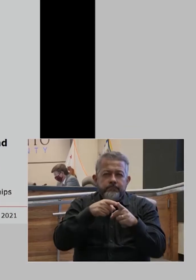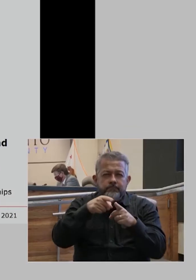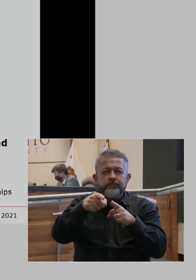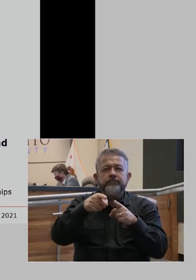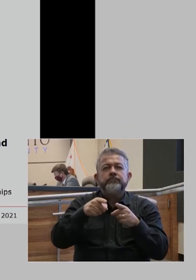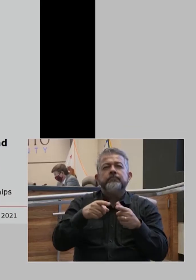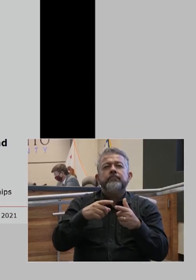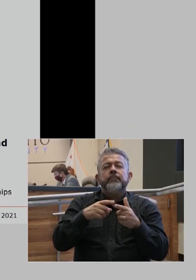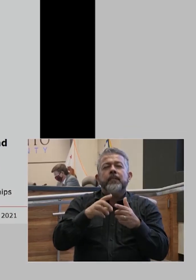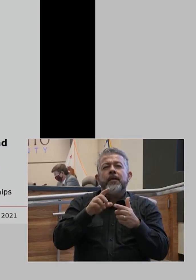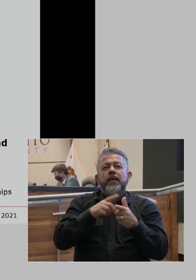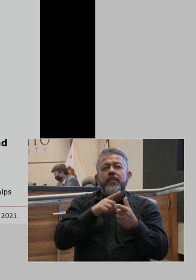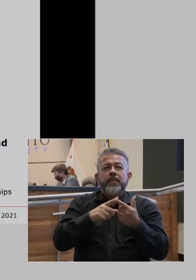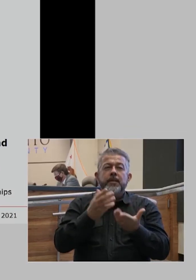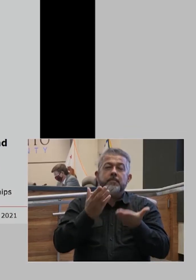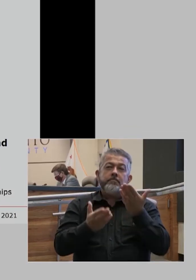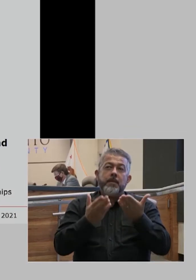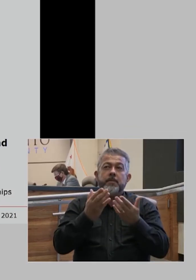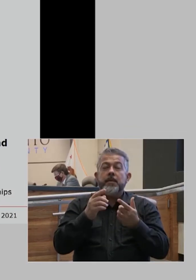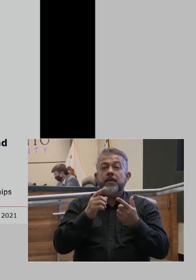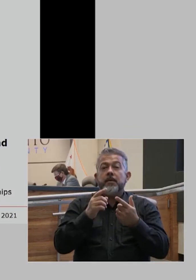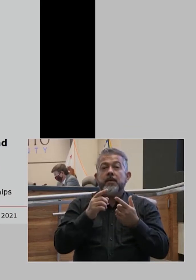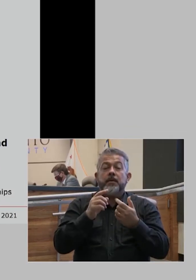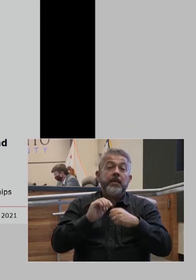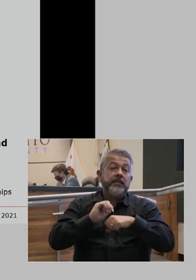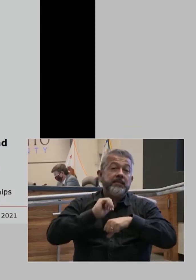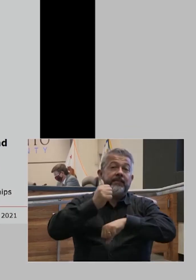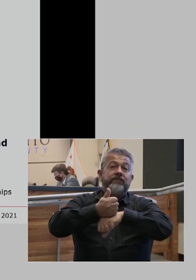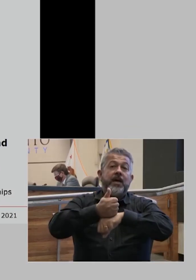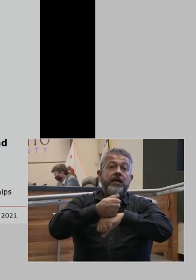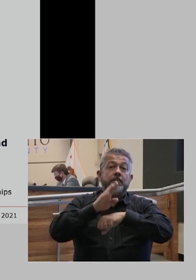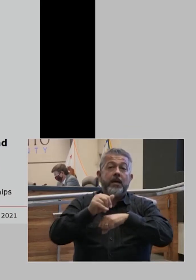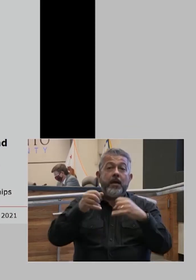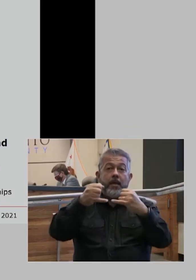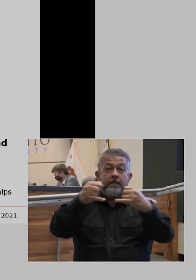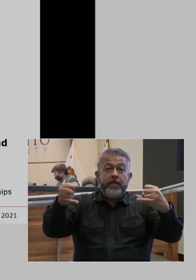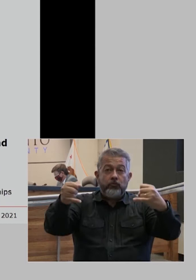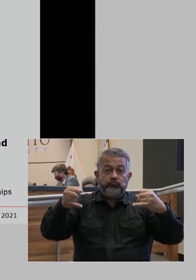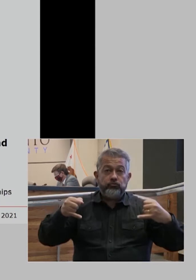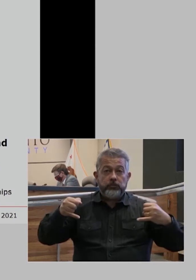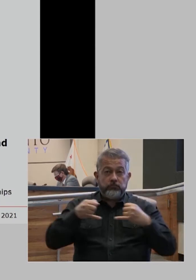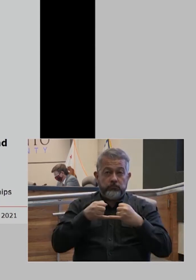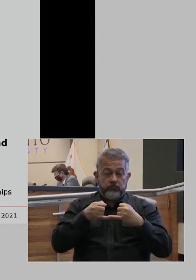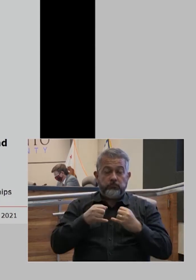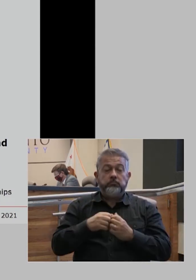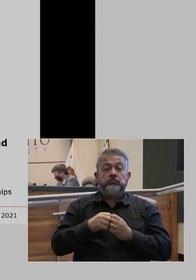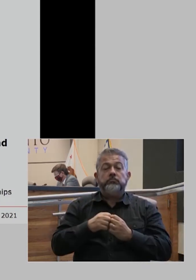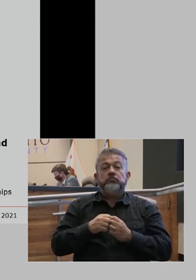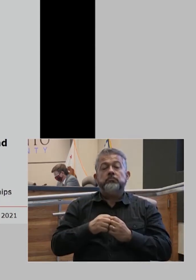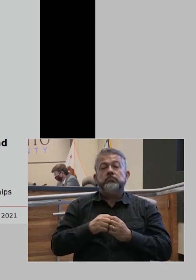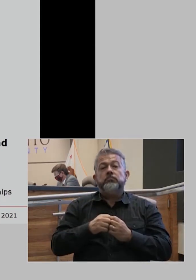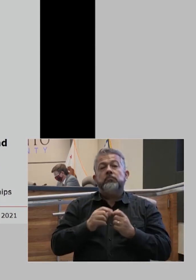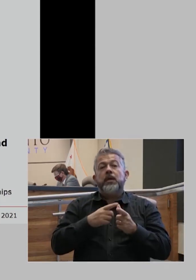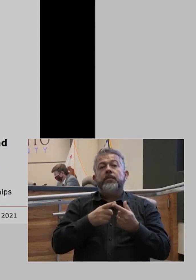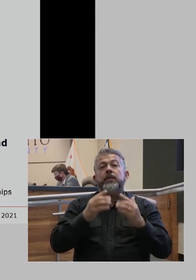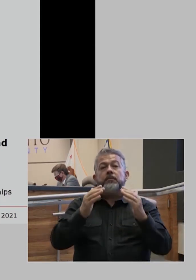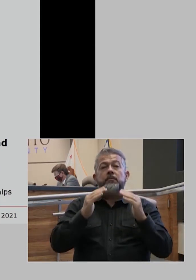AND COMMUNITIES OF INTEREST WHICH IS SOCIAL FOR ECONOMIC WHICH IS SOCIAL FOR ECONOMIC INTEREST COMMUNITY INPUT TELLING